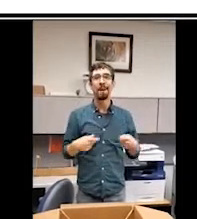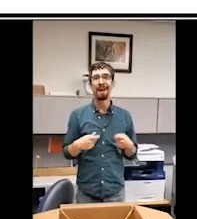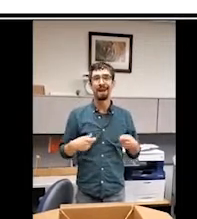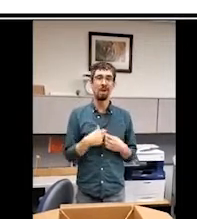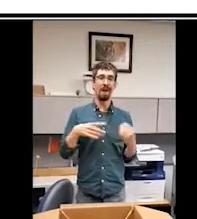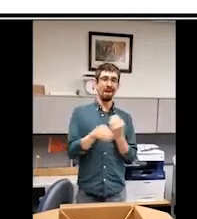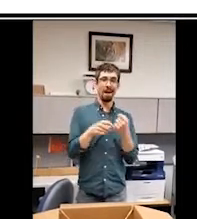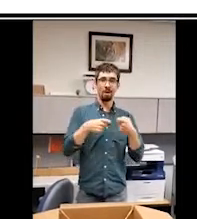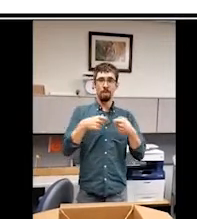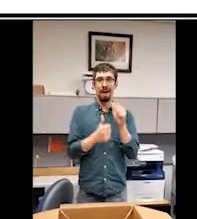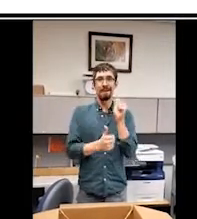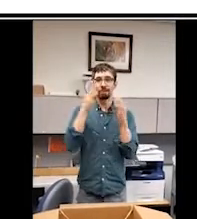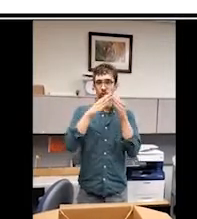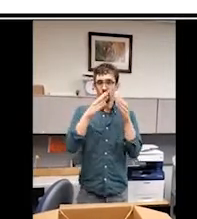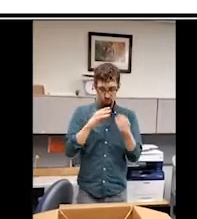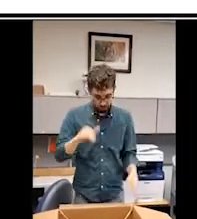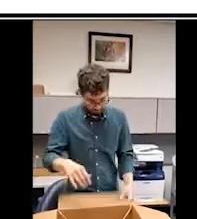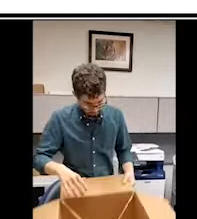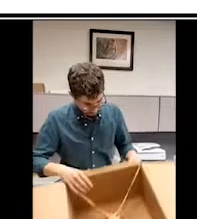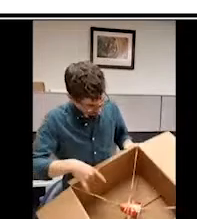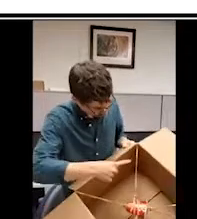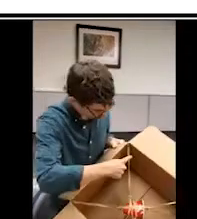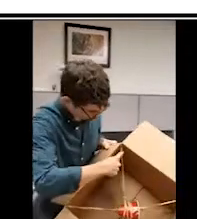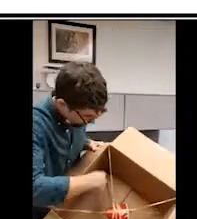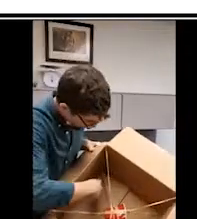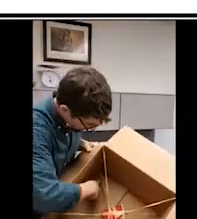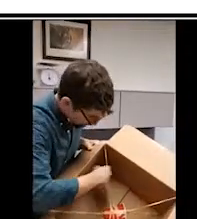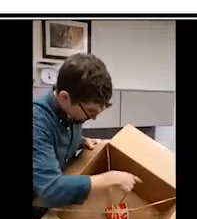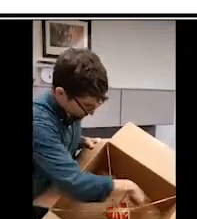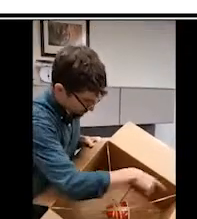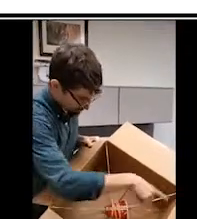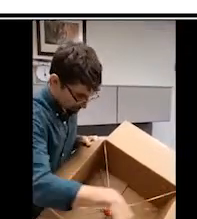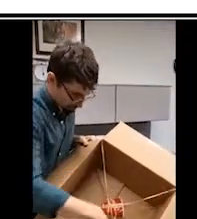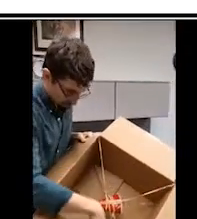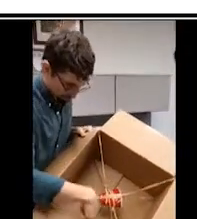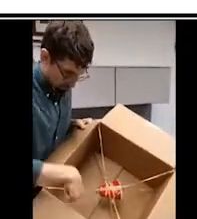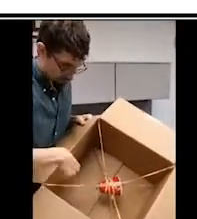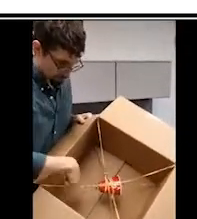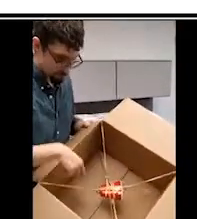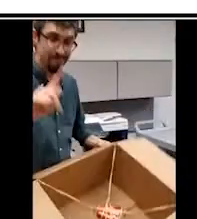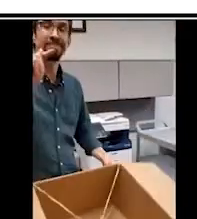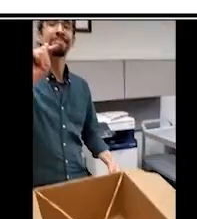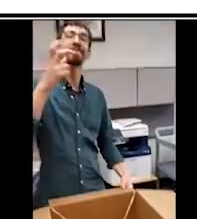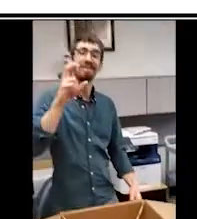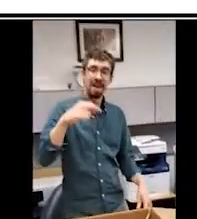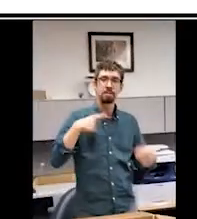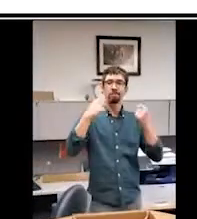about how we could do this with an egg, and I figured out that we could use some really long elastics or rubber bands,